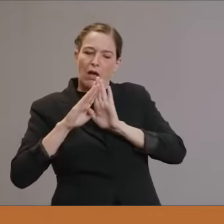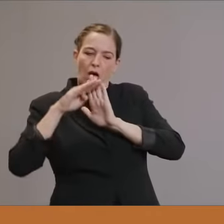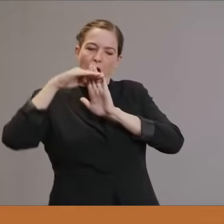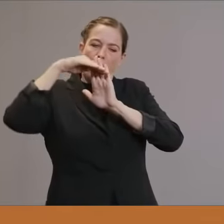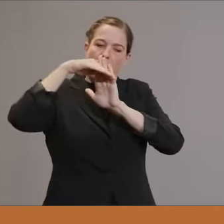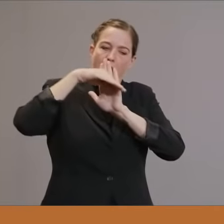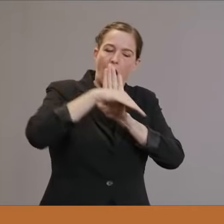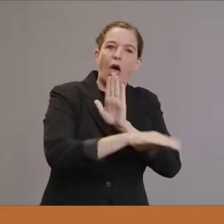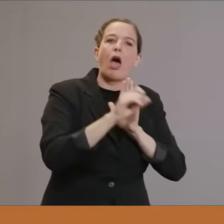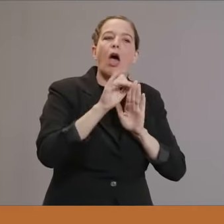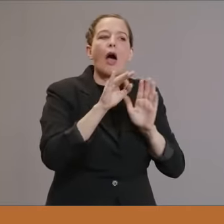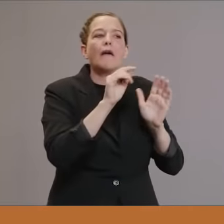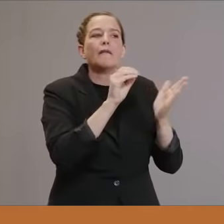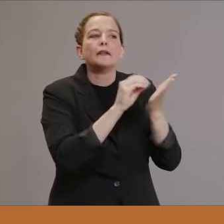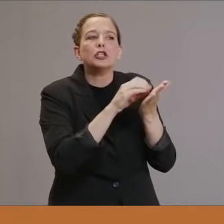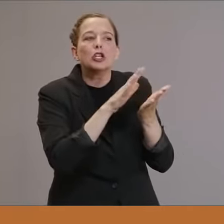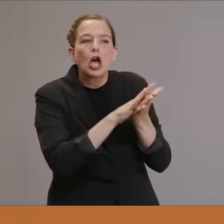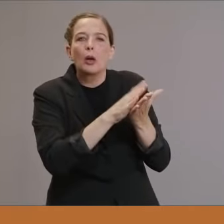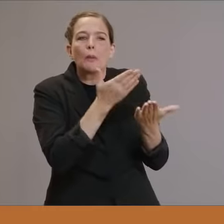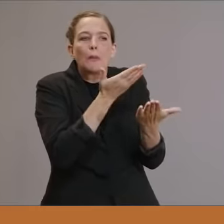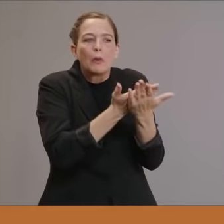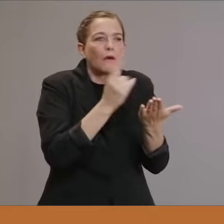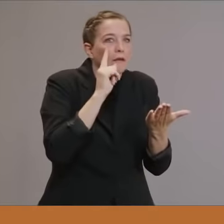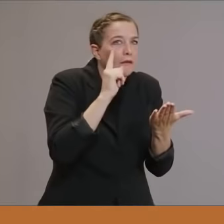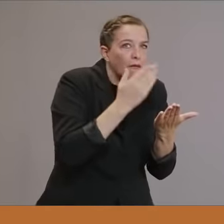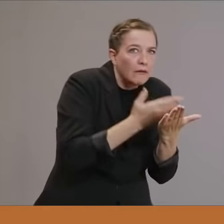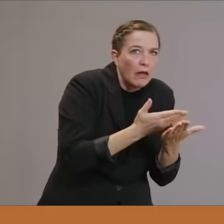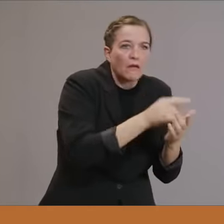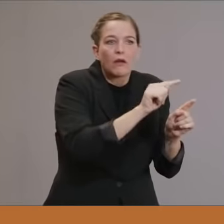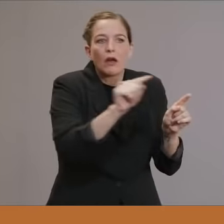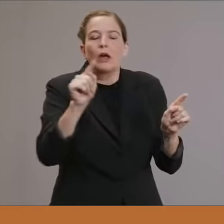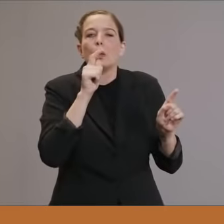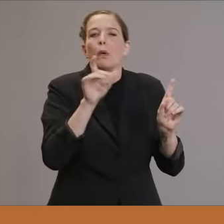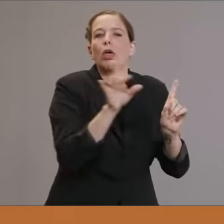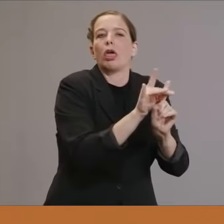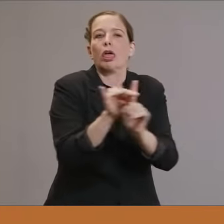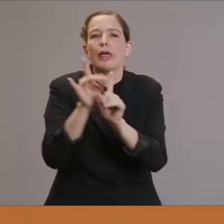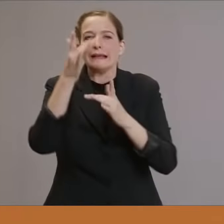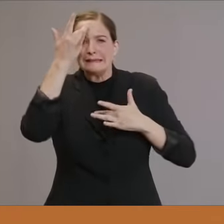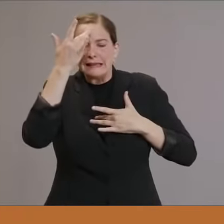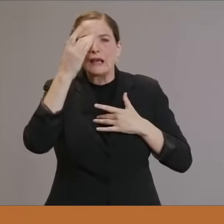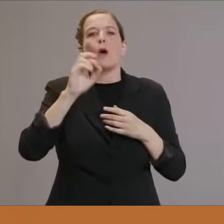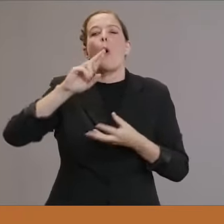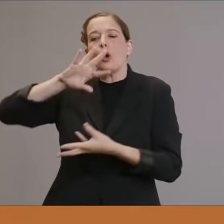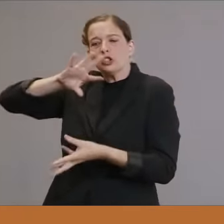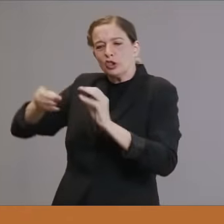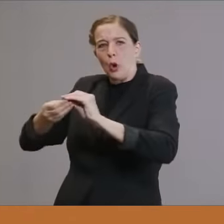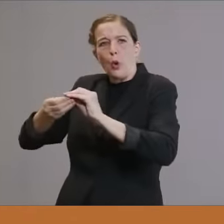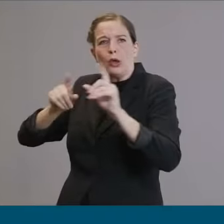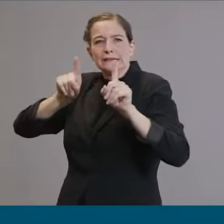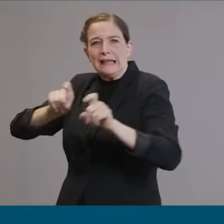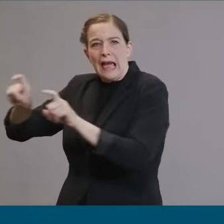TRAJECTORY OF POSITIVE CASES AS A PERCENT OF TOTAL TESTS WITHIN A 14-DAY PERIOD.